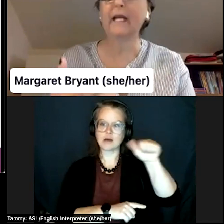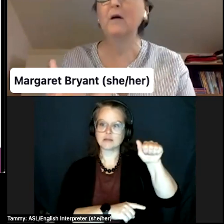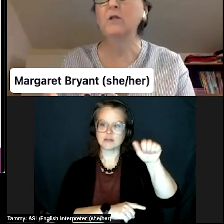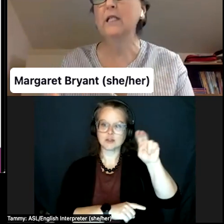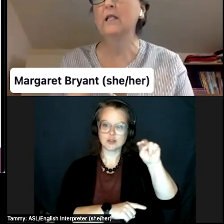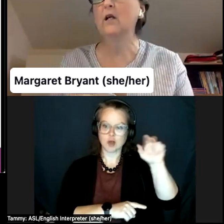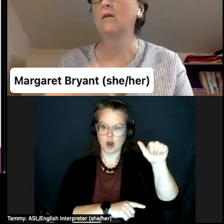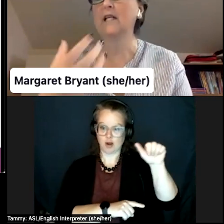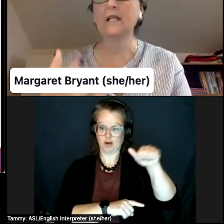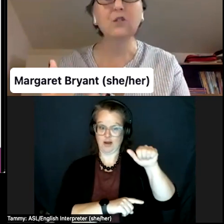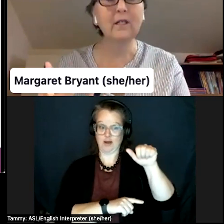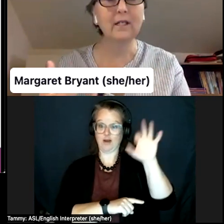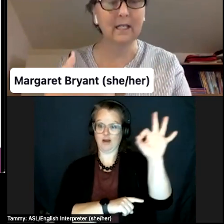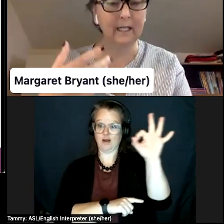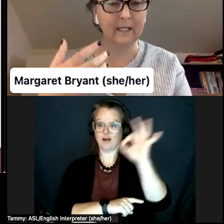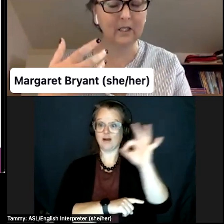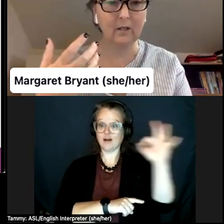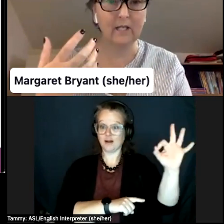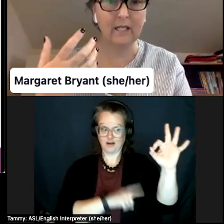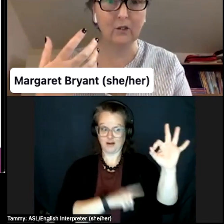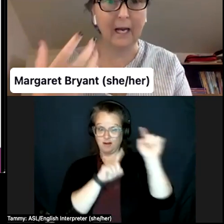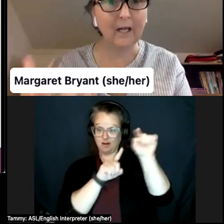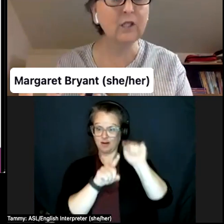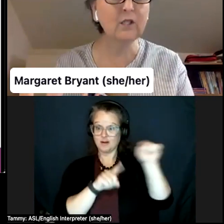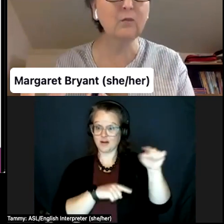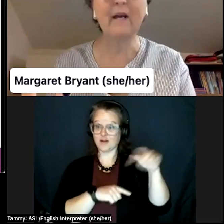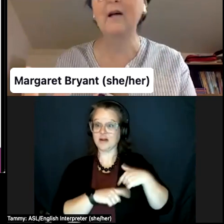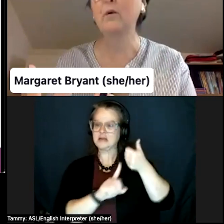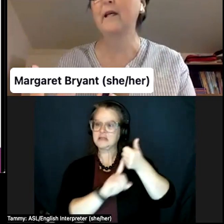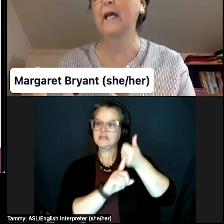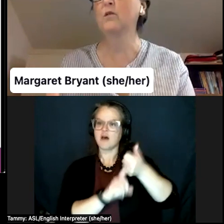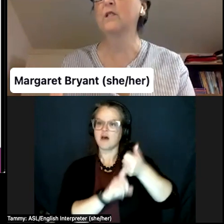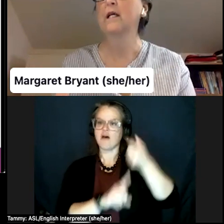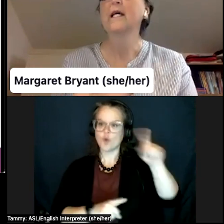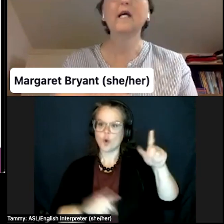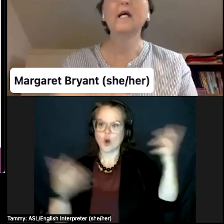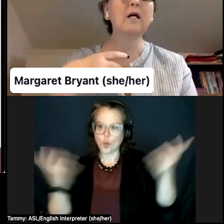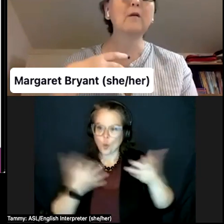accounts in it, all of the history, it collects all of the interactions we've had with accounts,